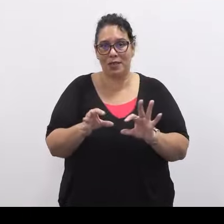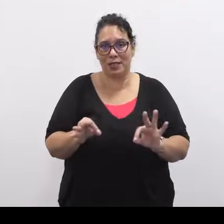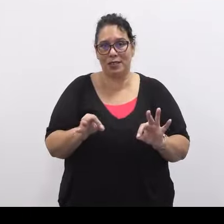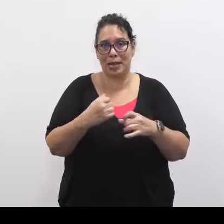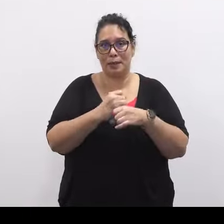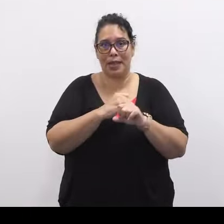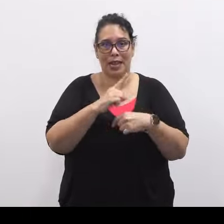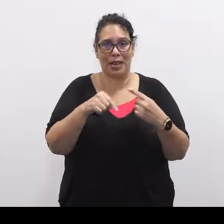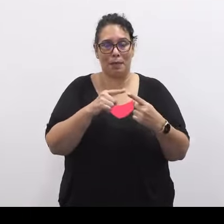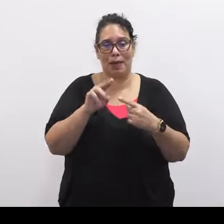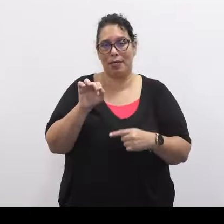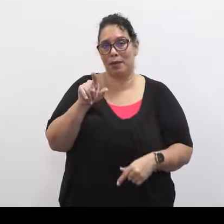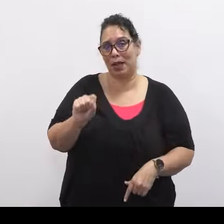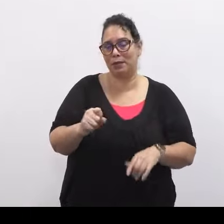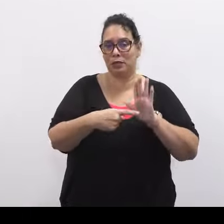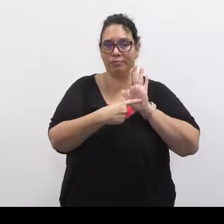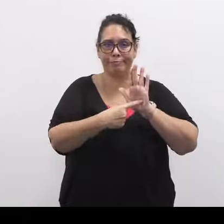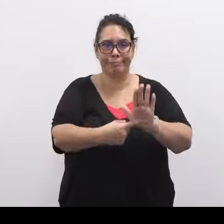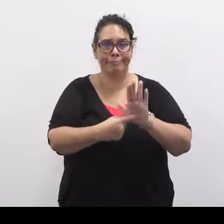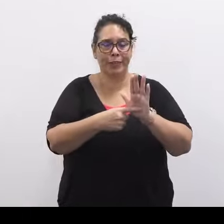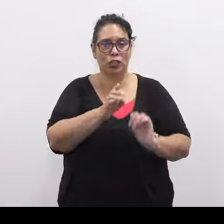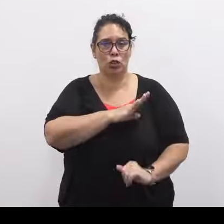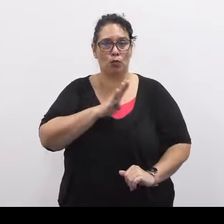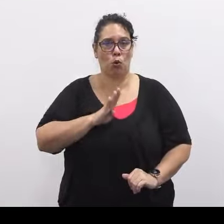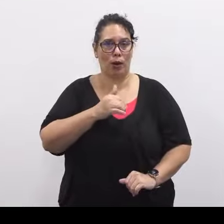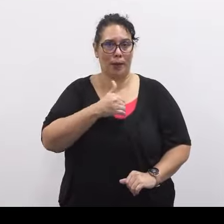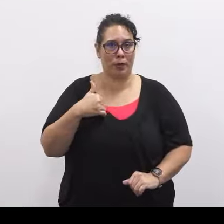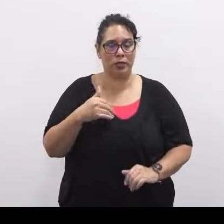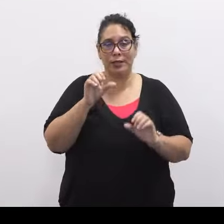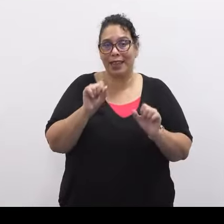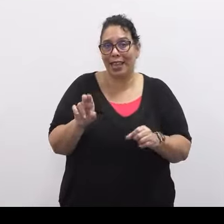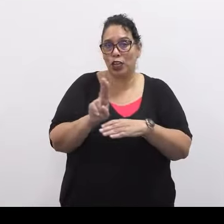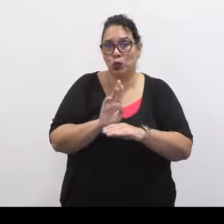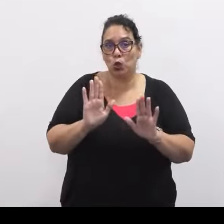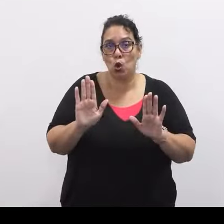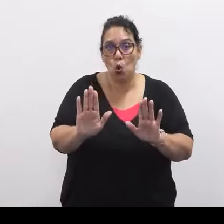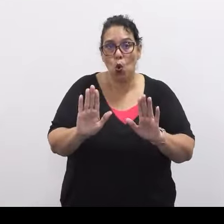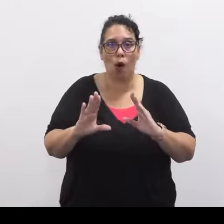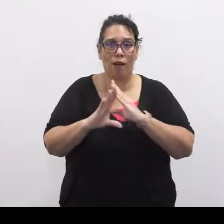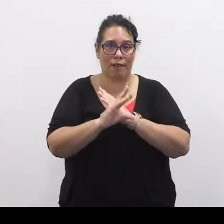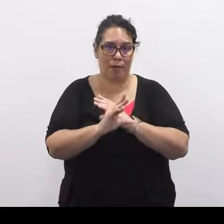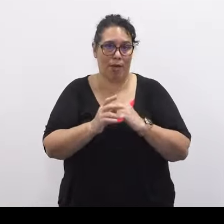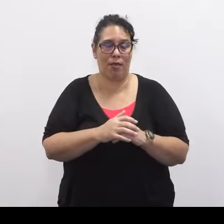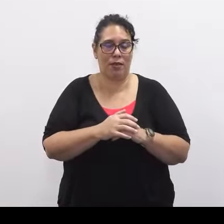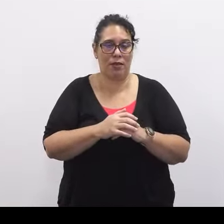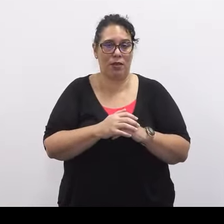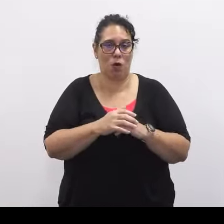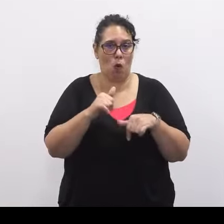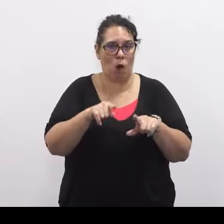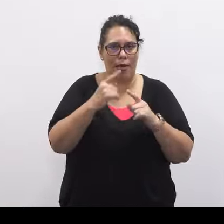are presented to the board of education members so that they can use your feedback as they consider the maps.